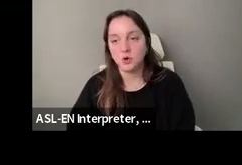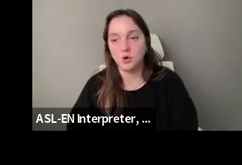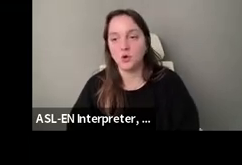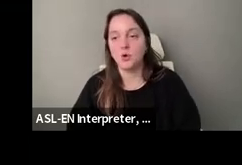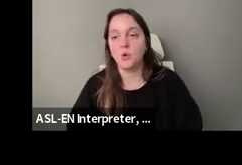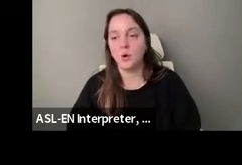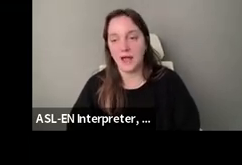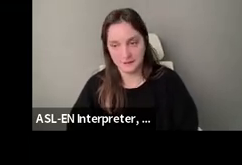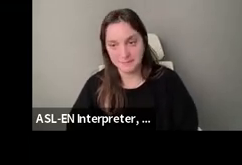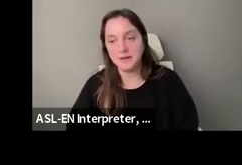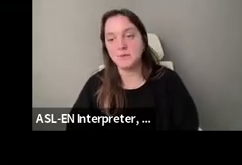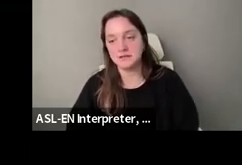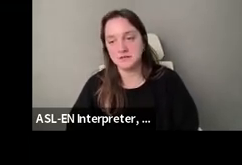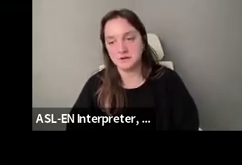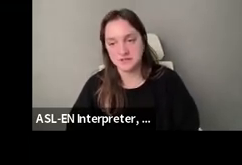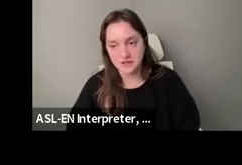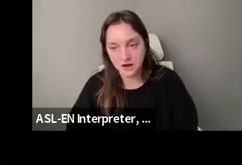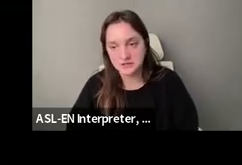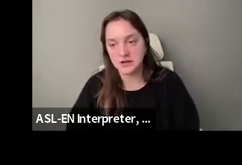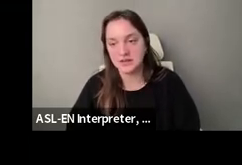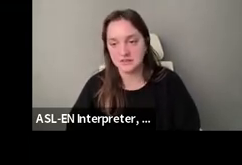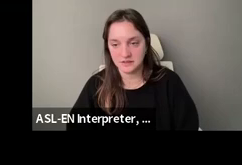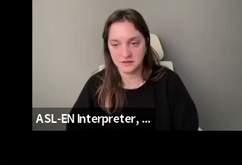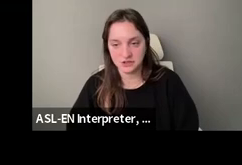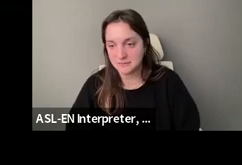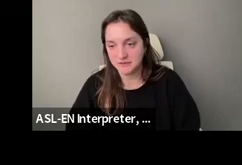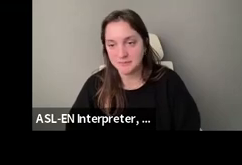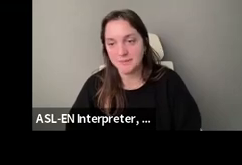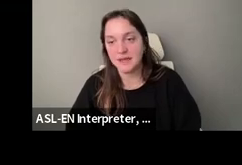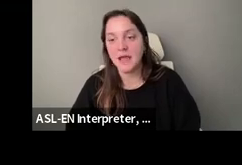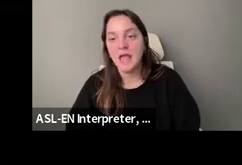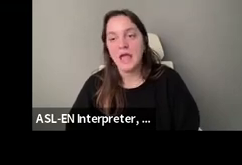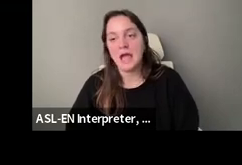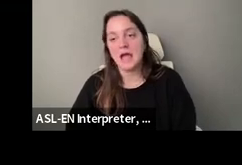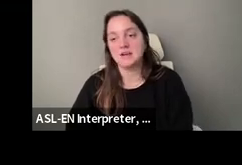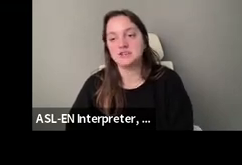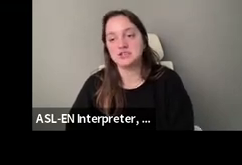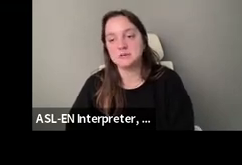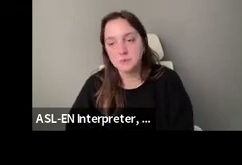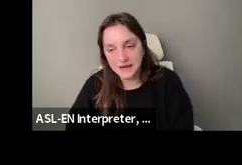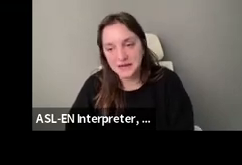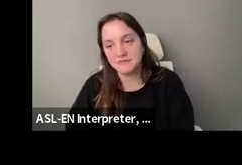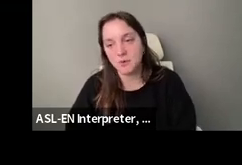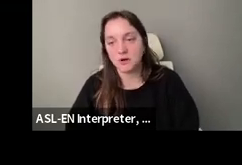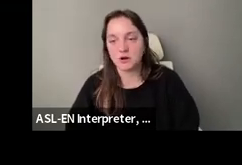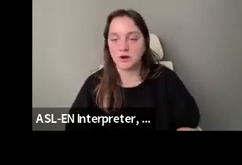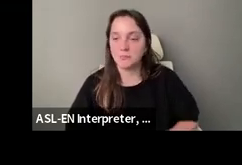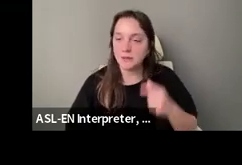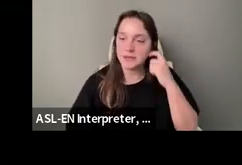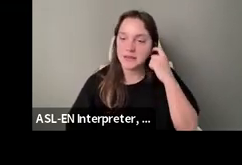doctor and get the checkup for the baby. And she was waiting for her appointment, and she put the baby on the chair just so